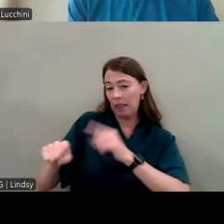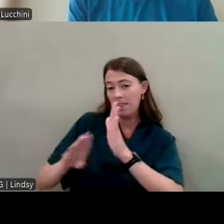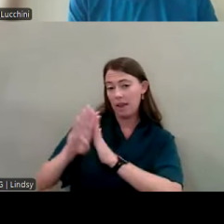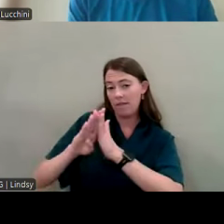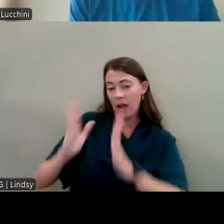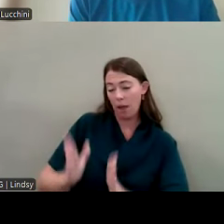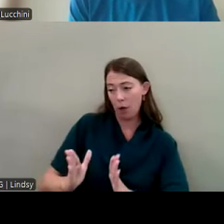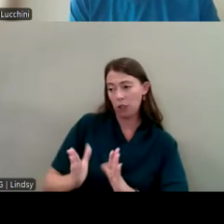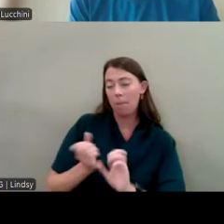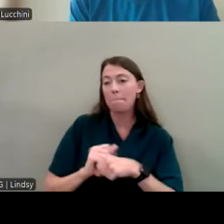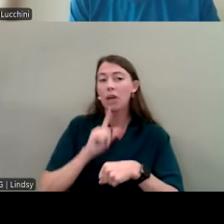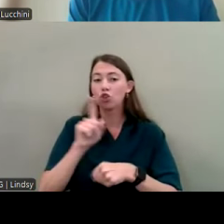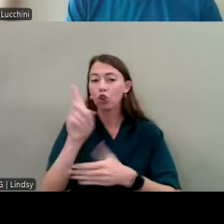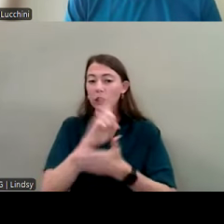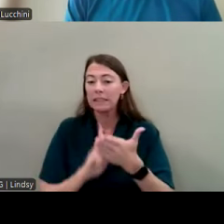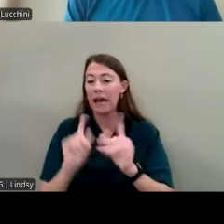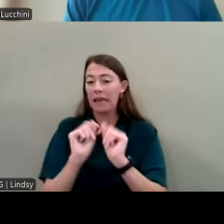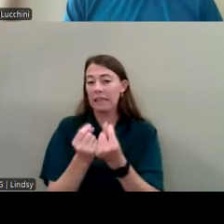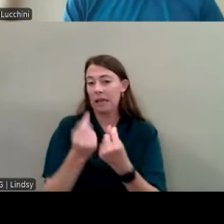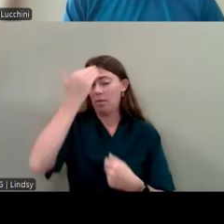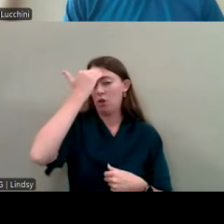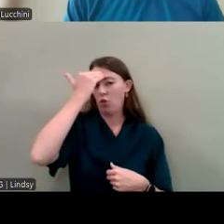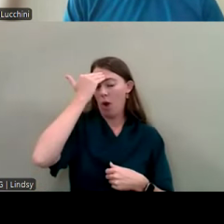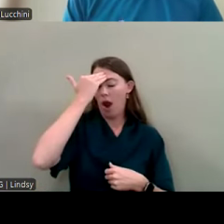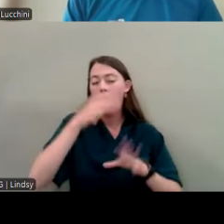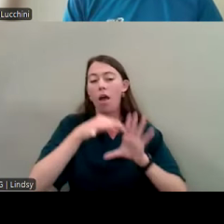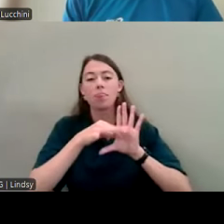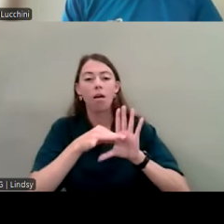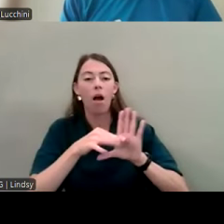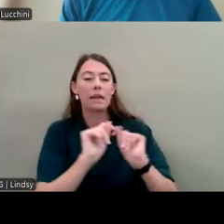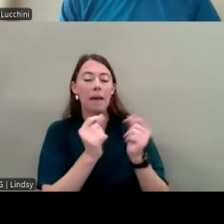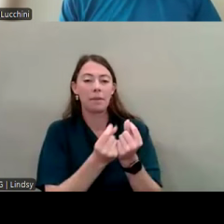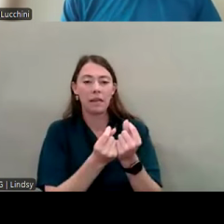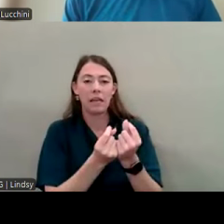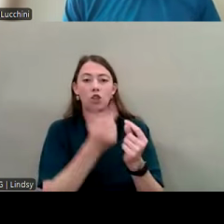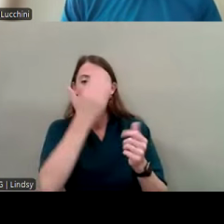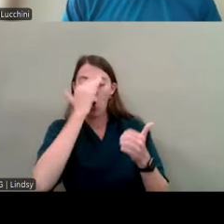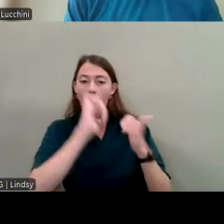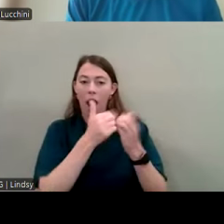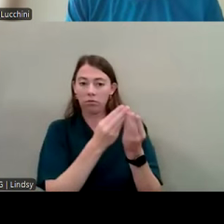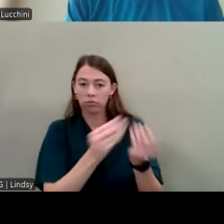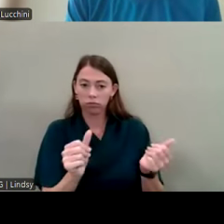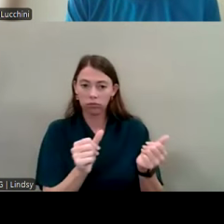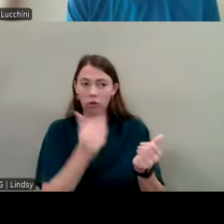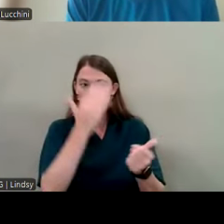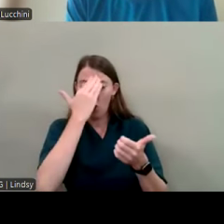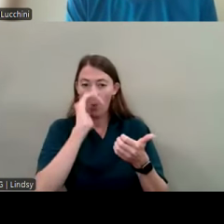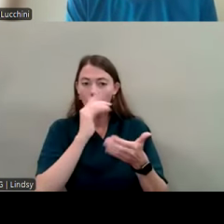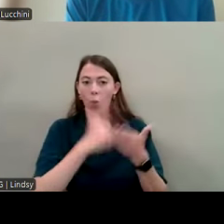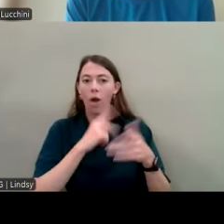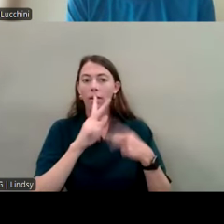training the content team, revisiting all the timelines to create space for the accessibility